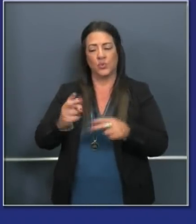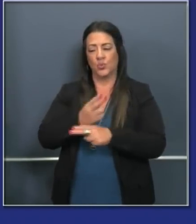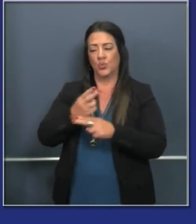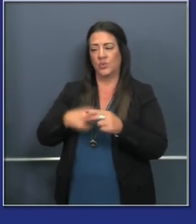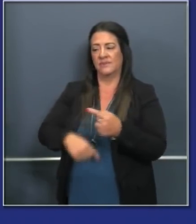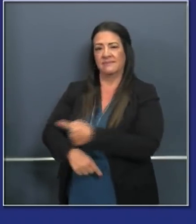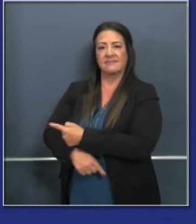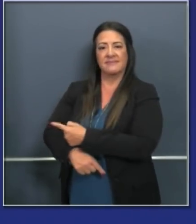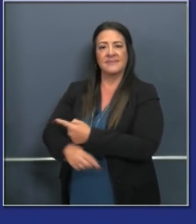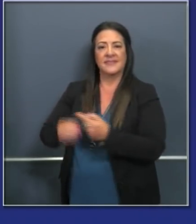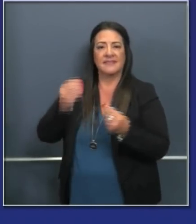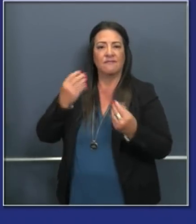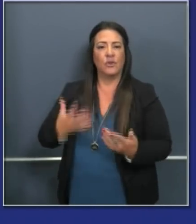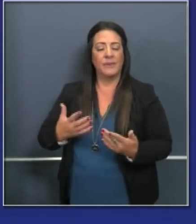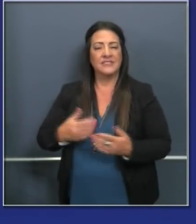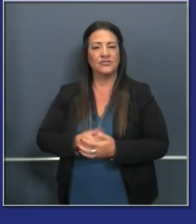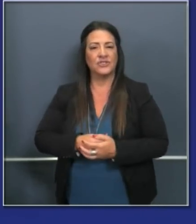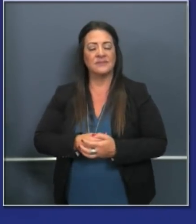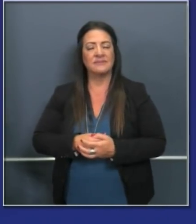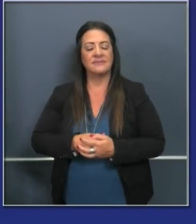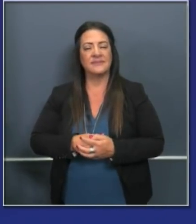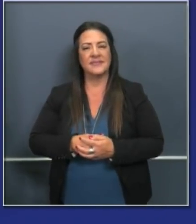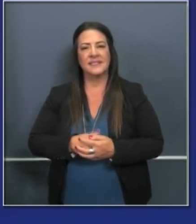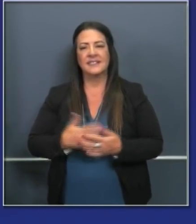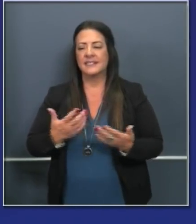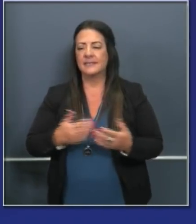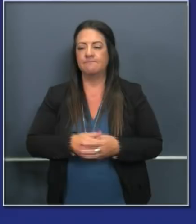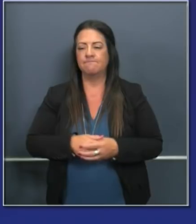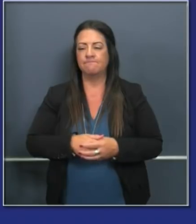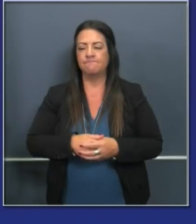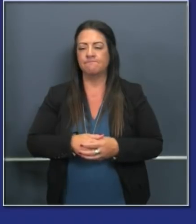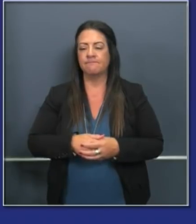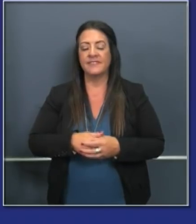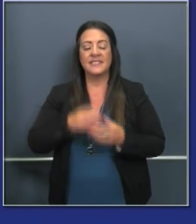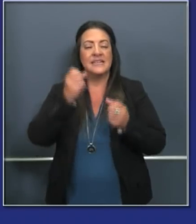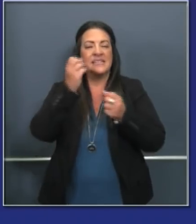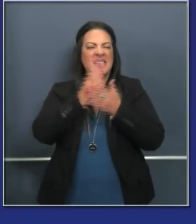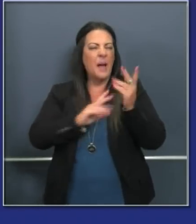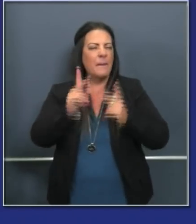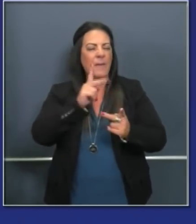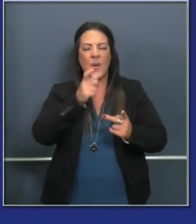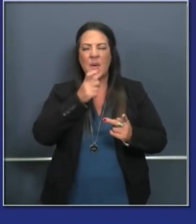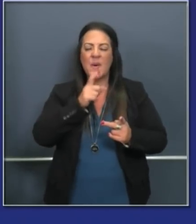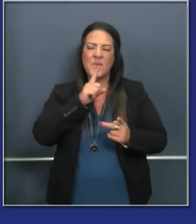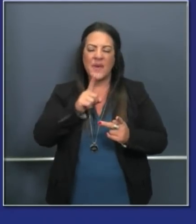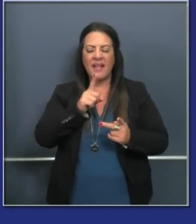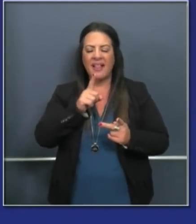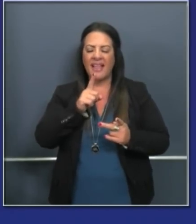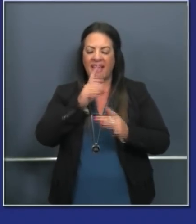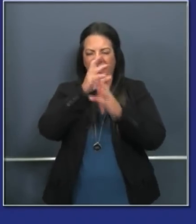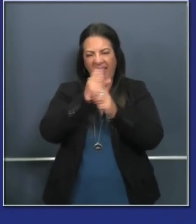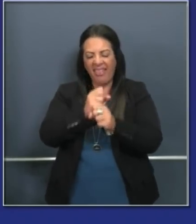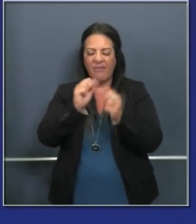WILL CONSIDER DOING SOMETHING SIMILAR ALONG THESE WITH THIS MACHINE READABLE DATA AND THAT WE LOOK AT THIS IS OF A